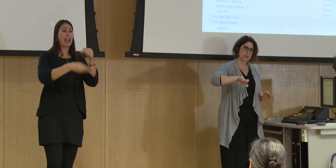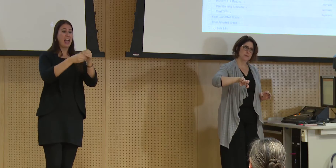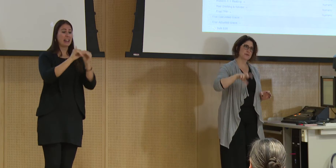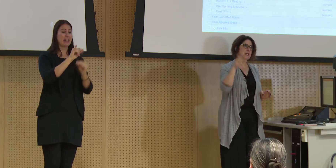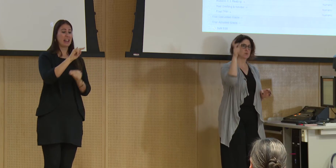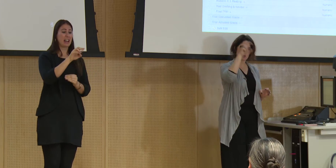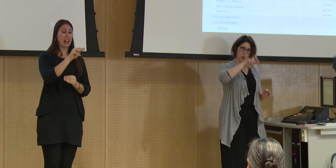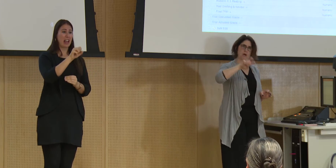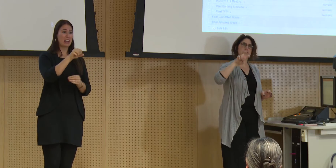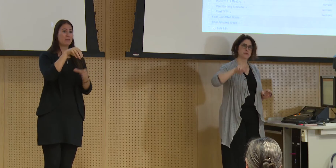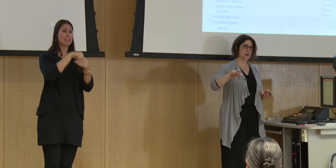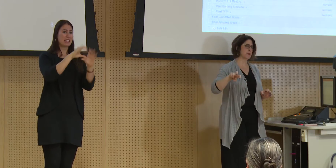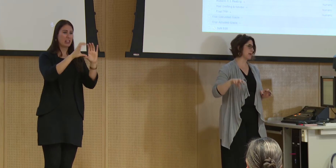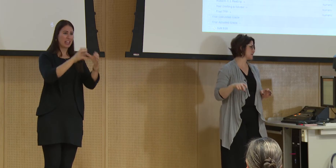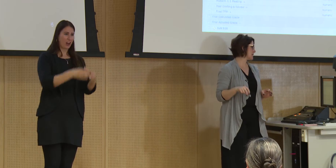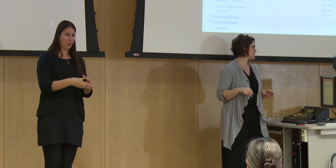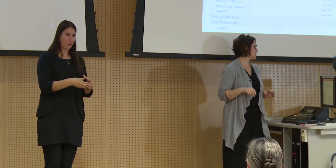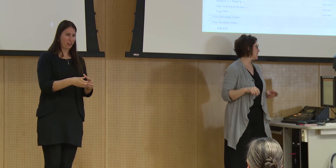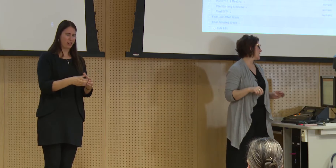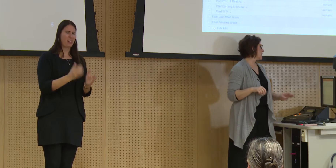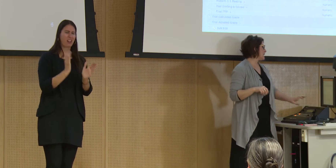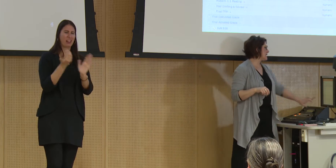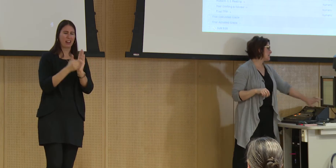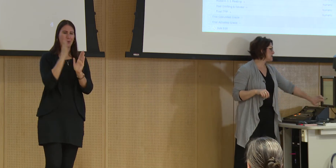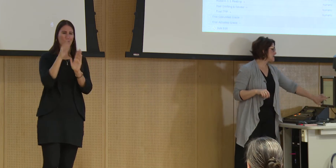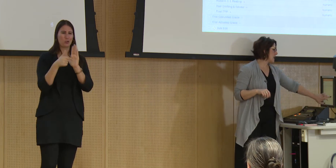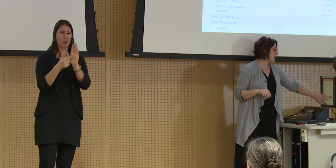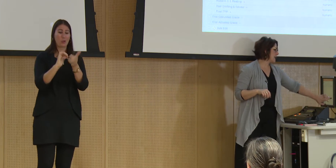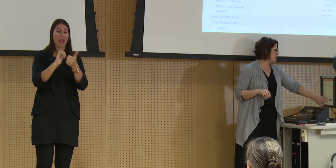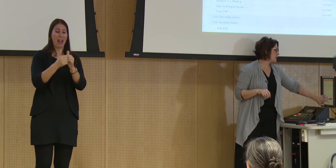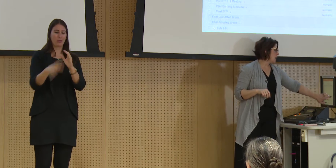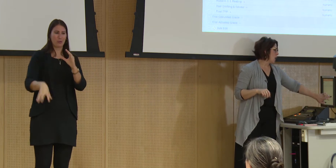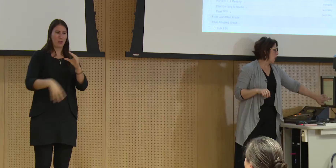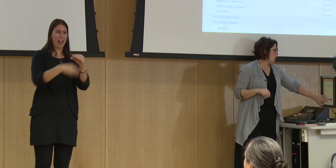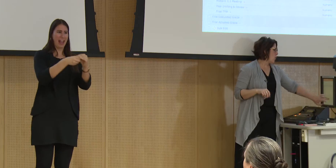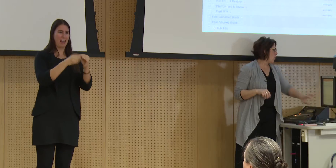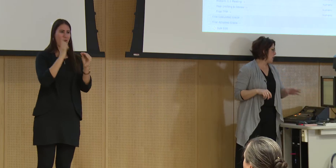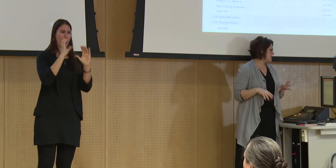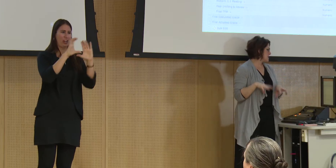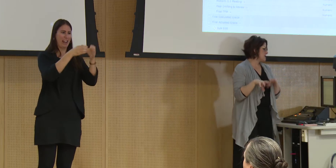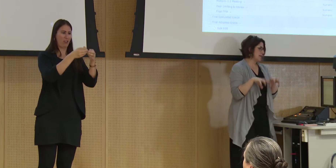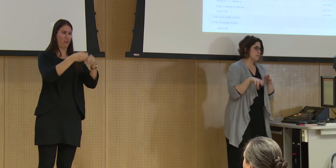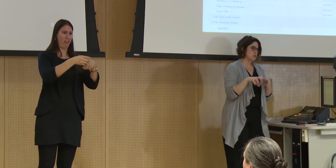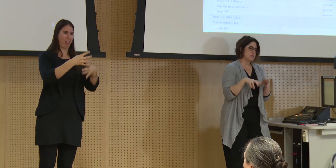again, we'll walk through that process-- he can decide, well, once these items are inside